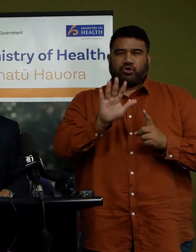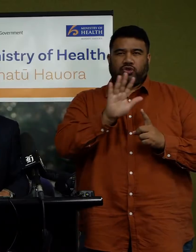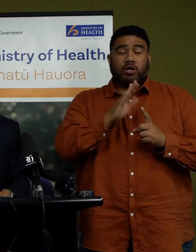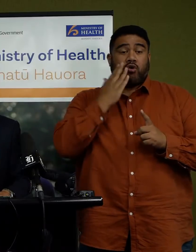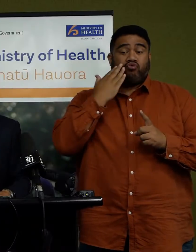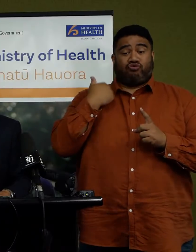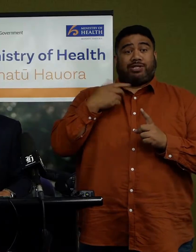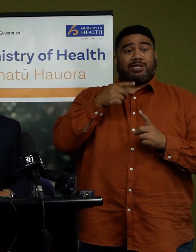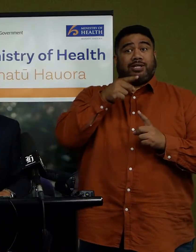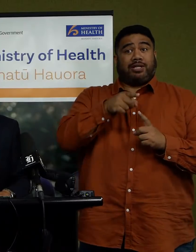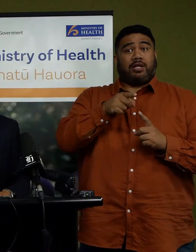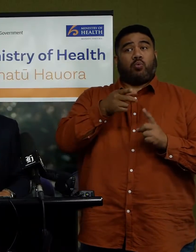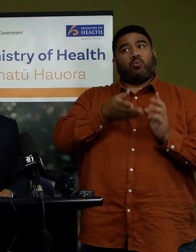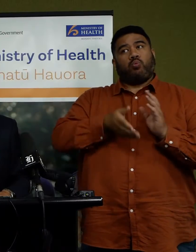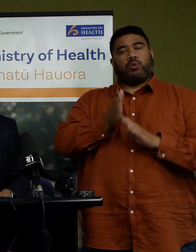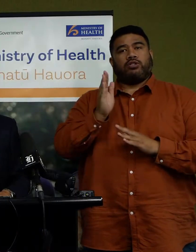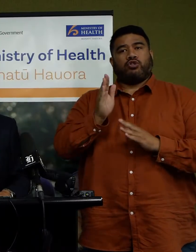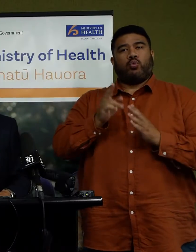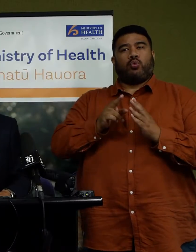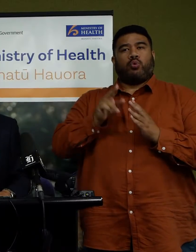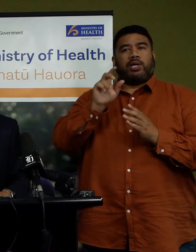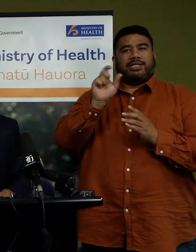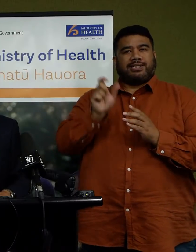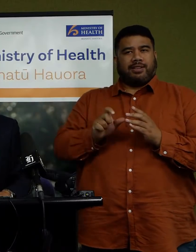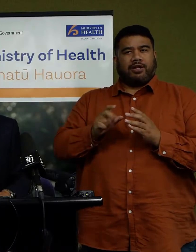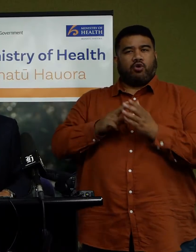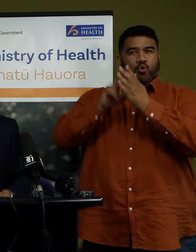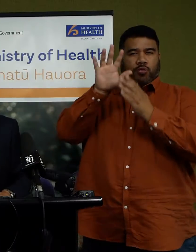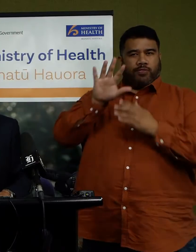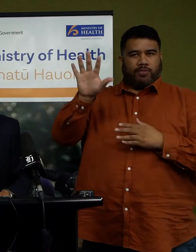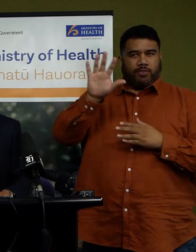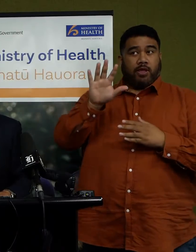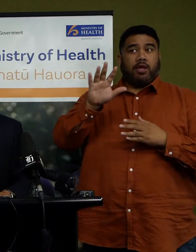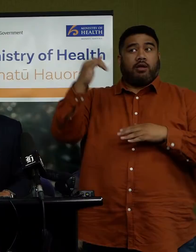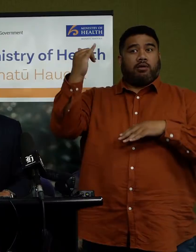from northern Italy. The results of the tests were formally